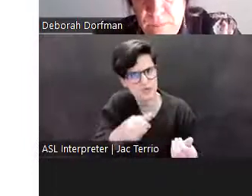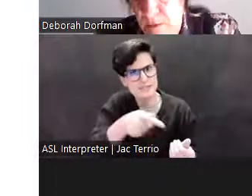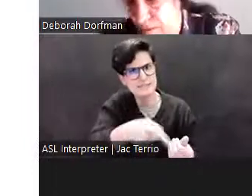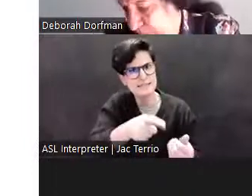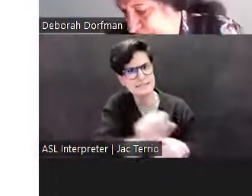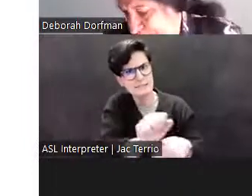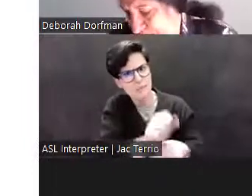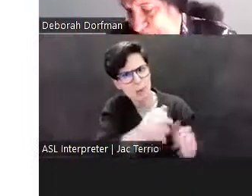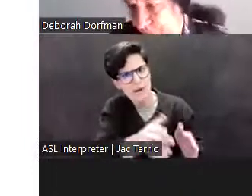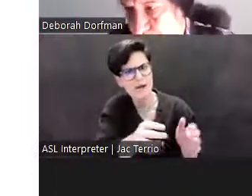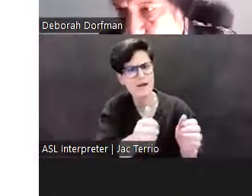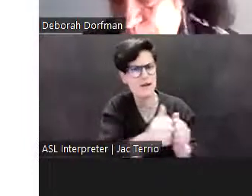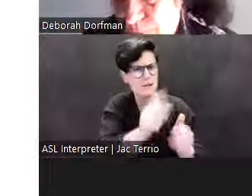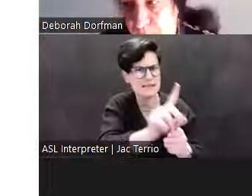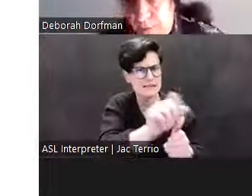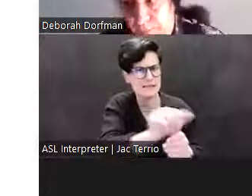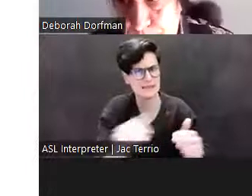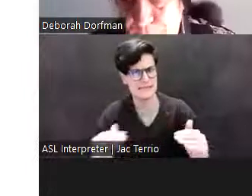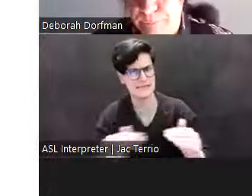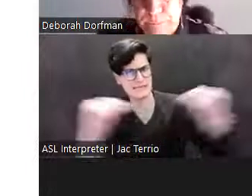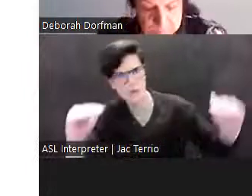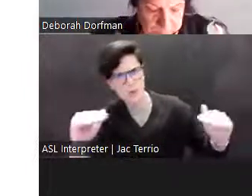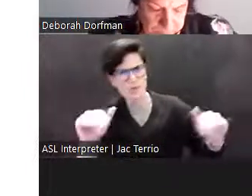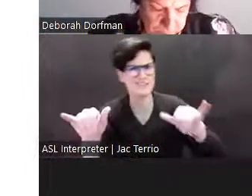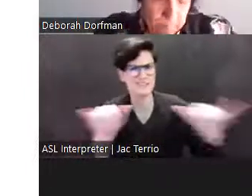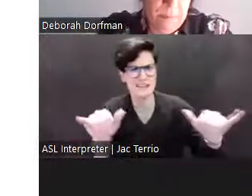equally the same way they treat an employee without a disability.